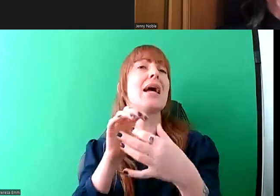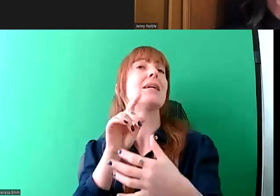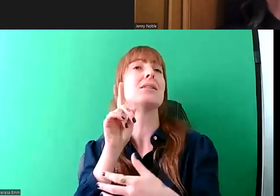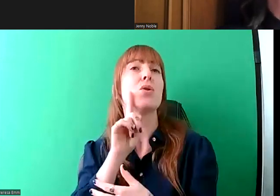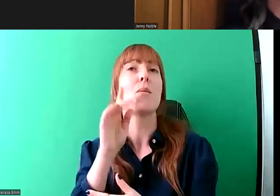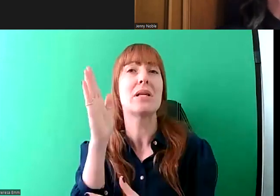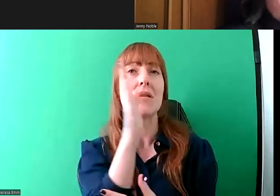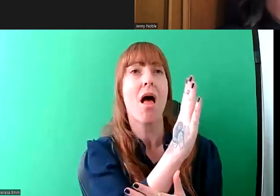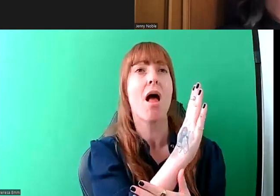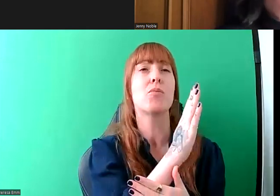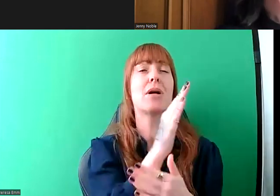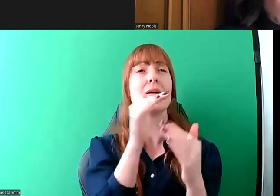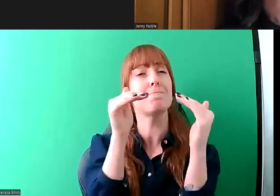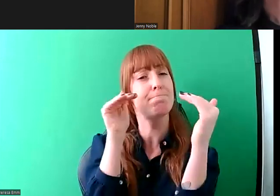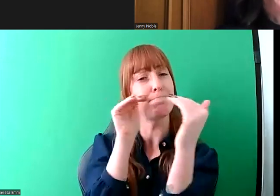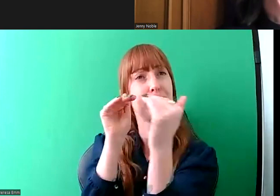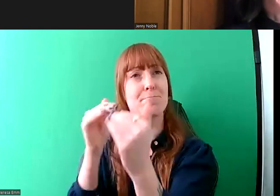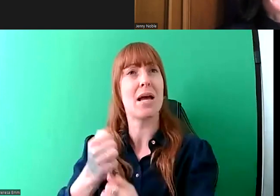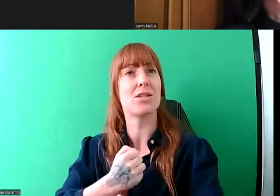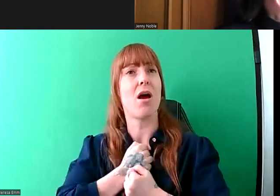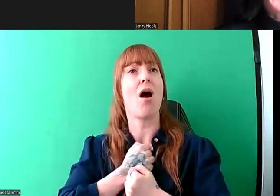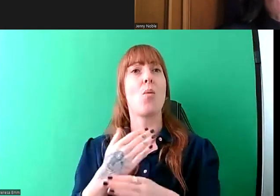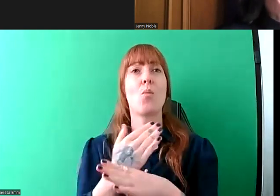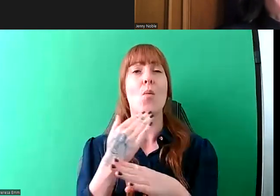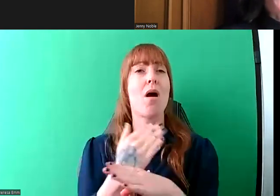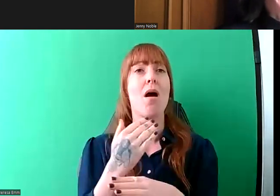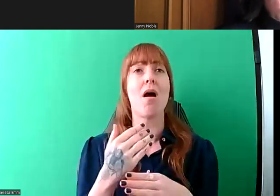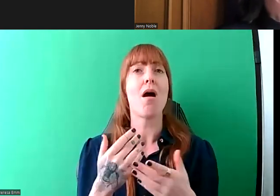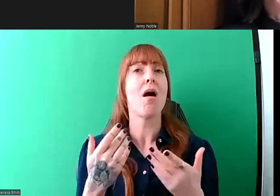the work that we are aiming to do - we're not about excluding